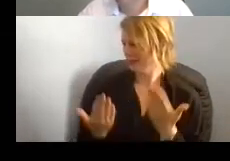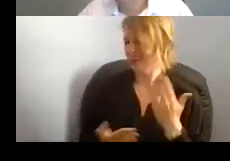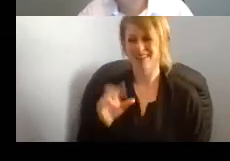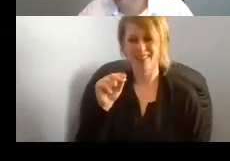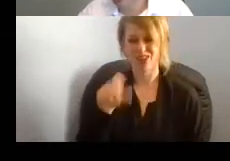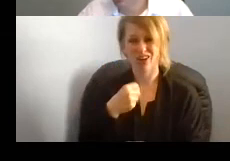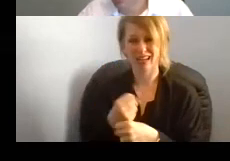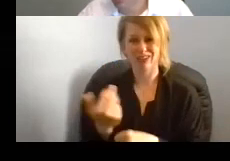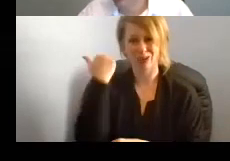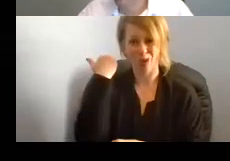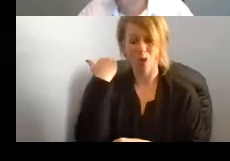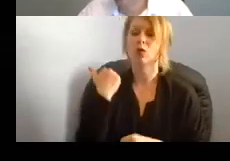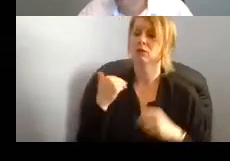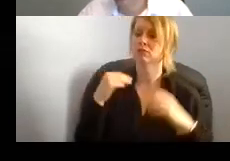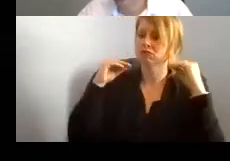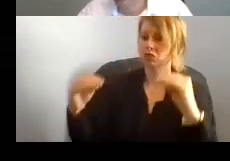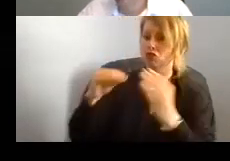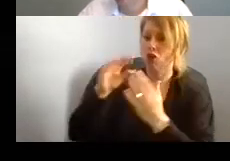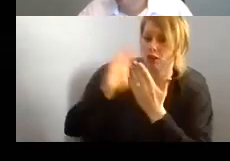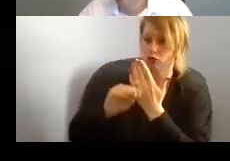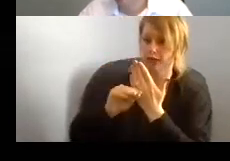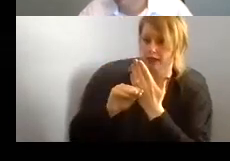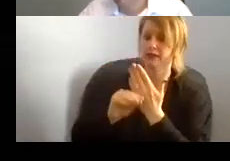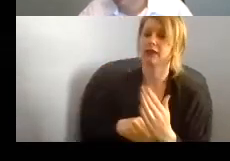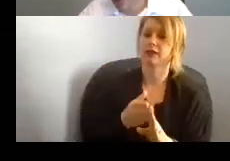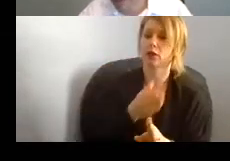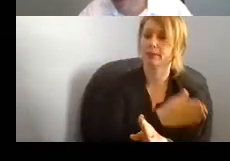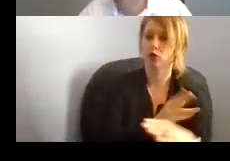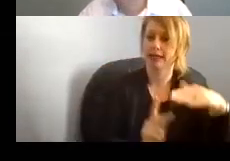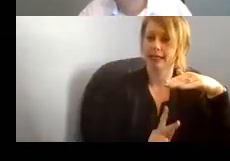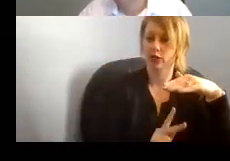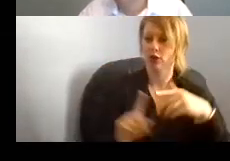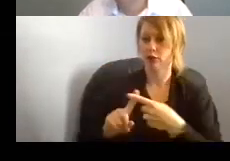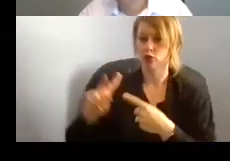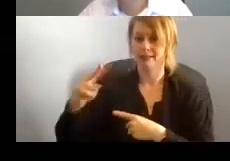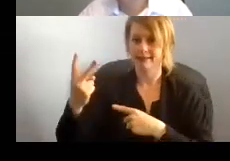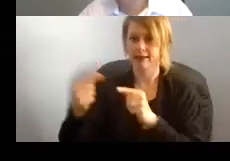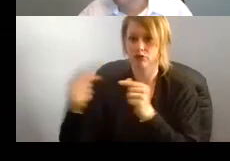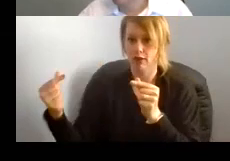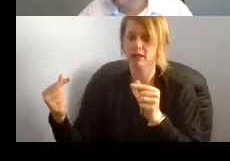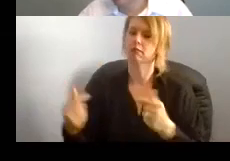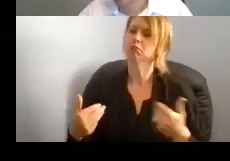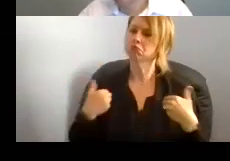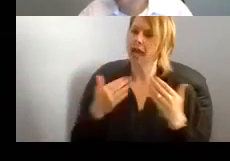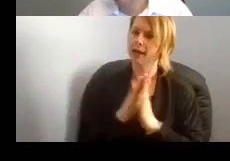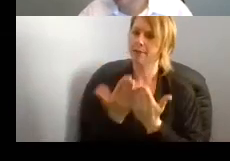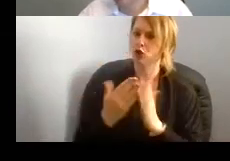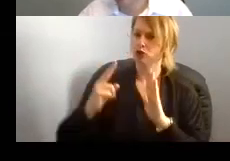And I taught a curriculum for pre-kindergarten to 2nd grade. And I had books, which I read. And I – and then, at the end of